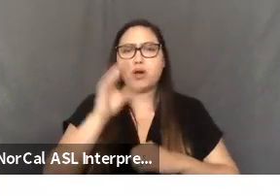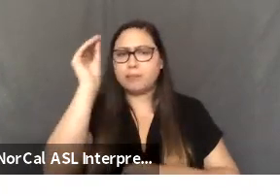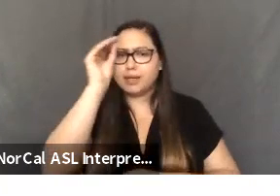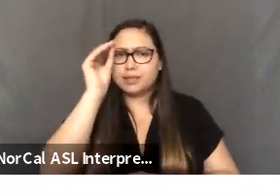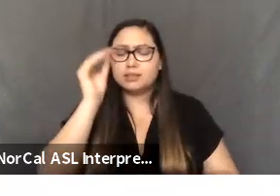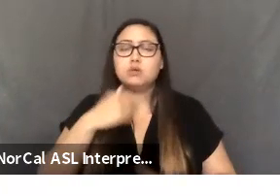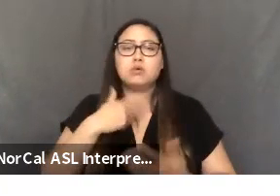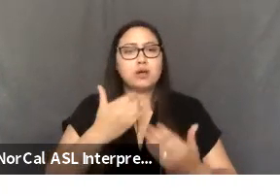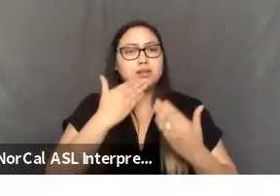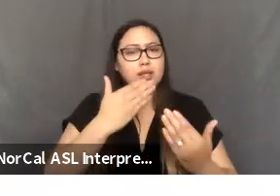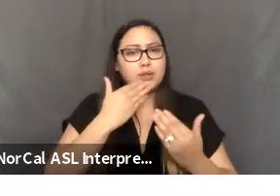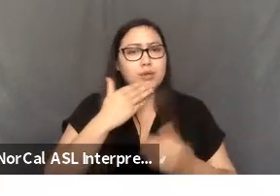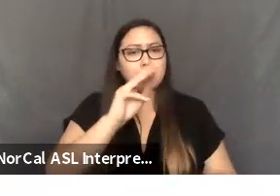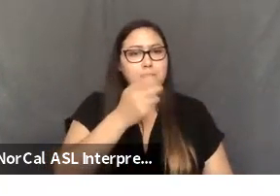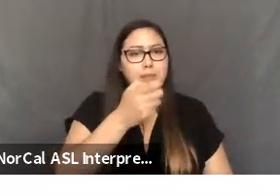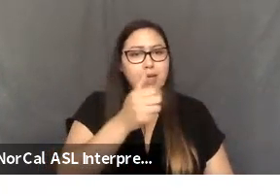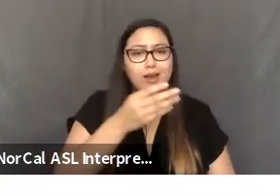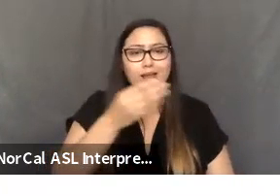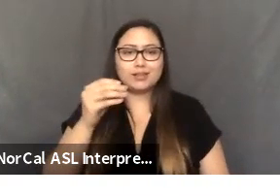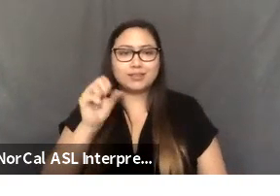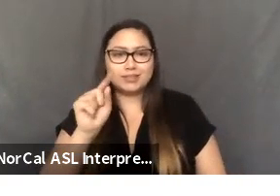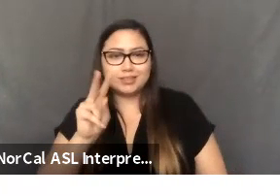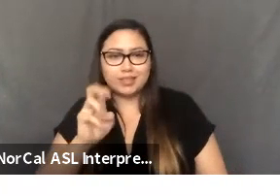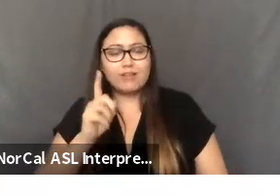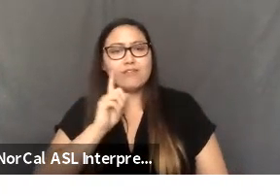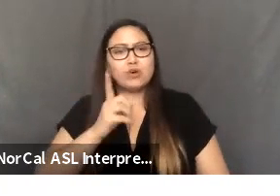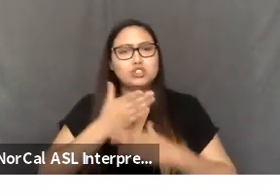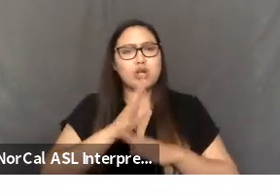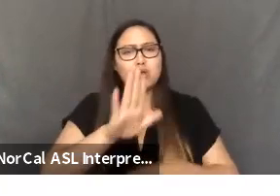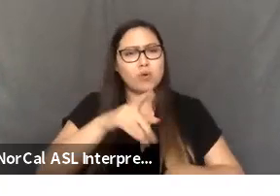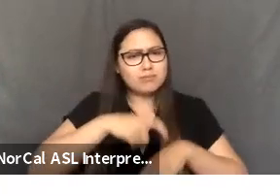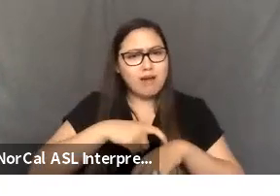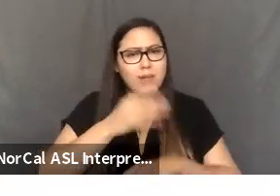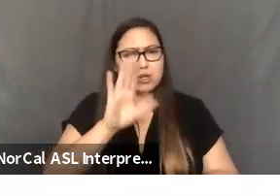Megan and Steven, today for sharing their time and knowledge with us. It was really interesting,